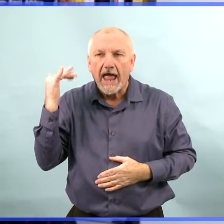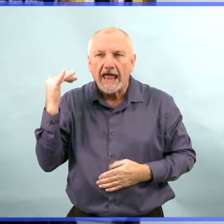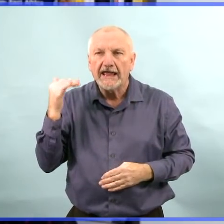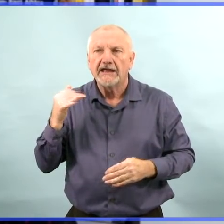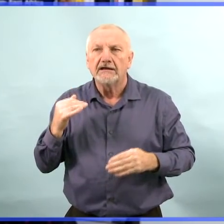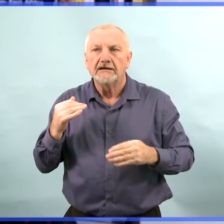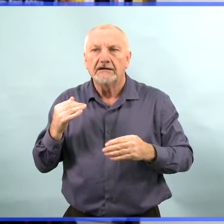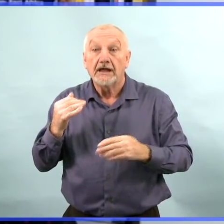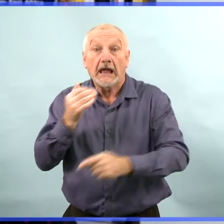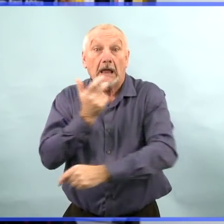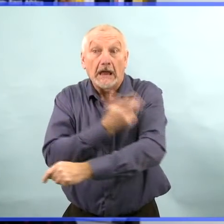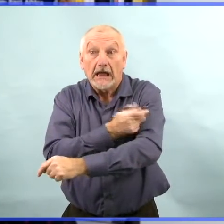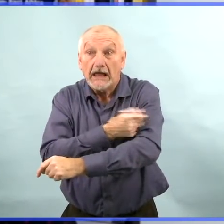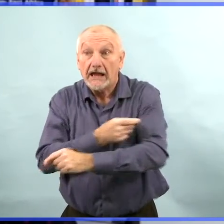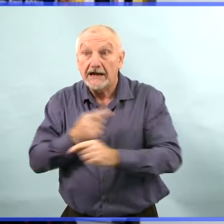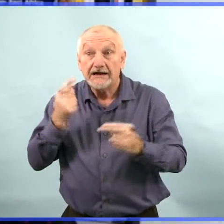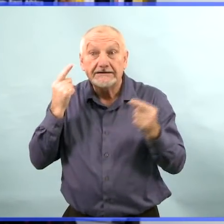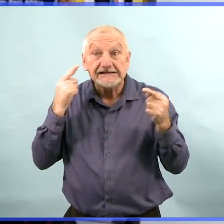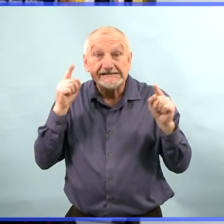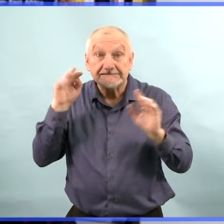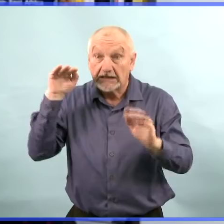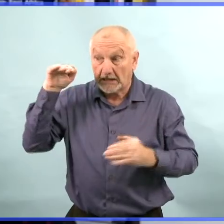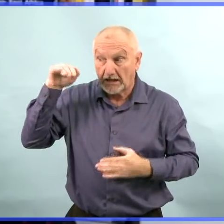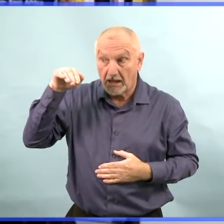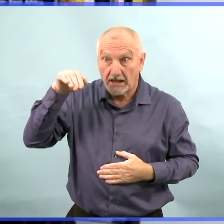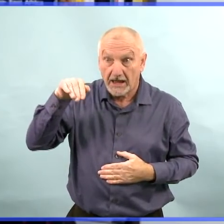and we need to ensure that everyone is fully protected through this fourth wave